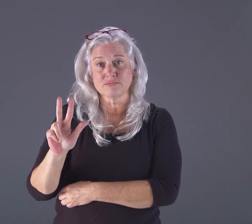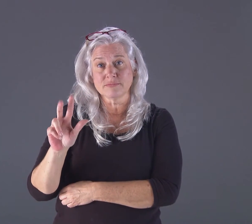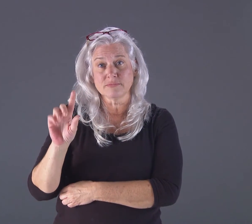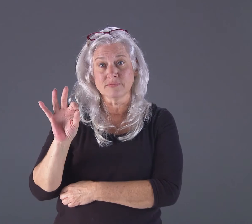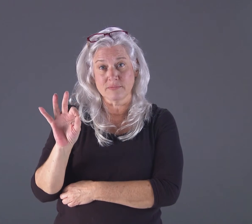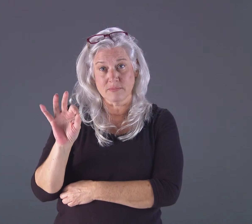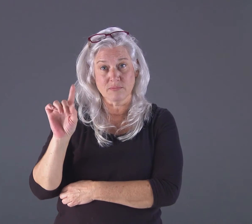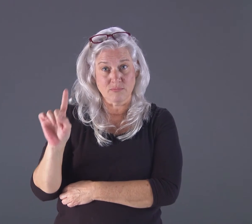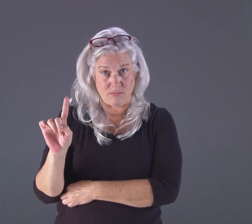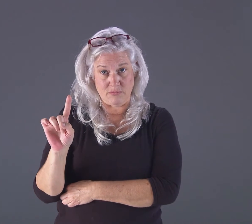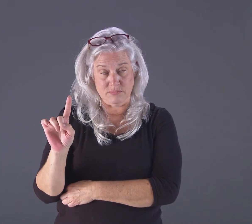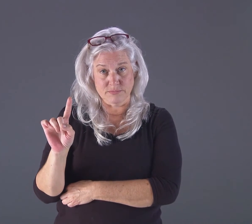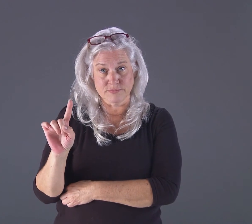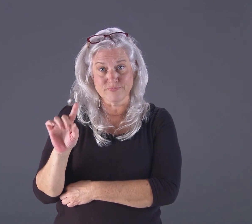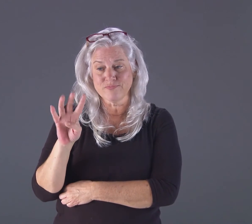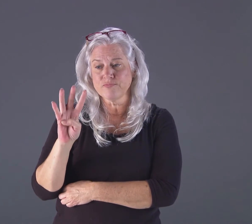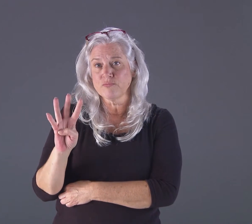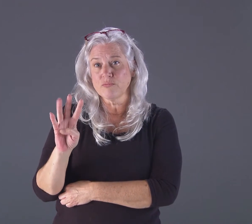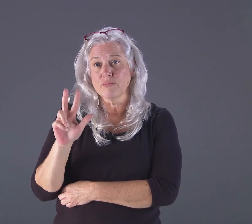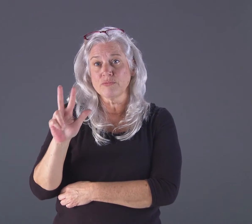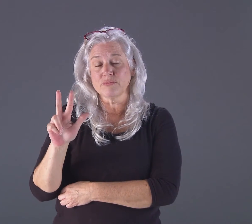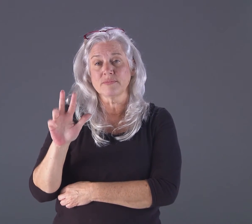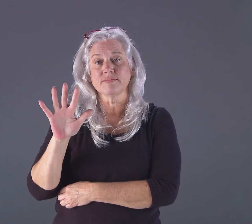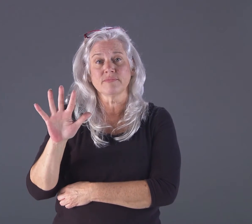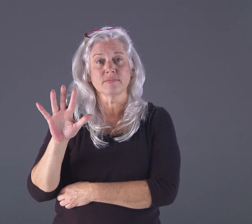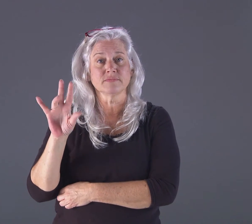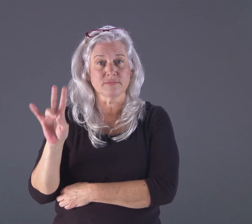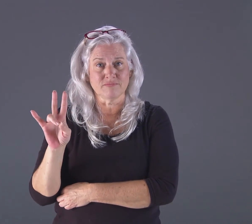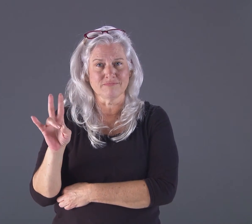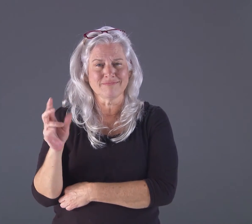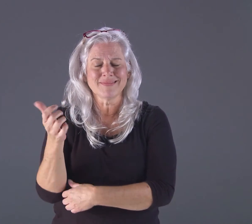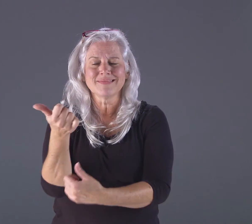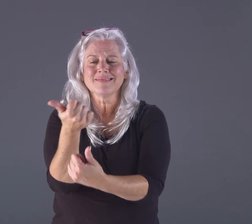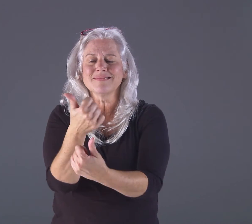at any time to discuss options and support services available.